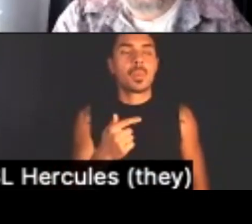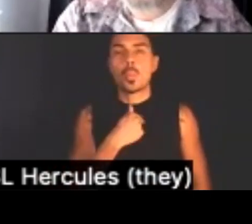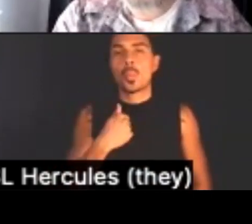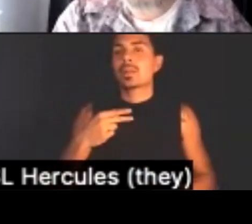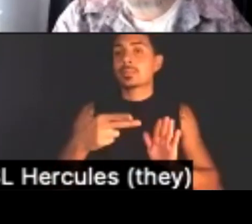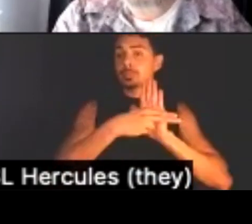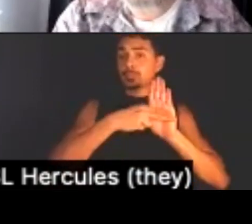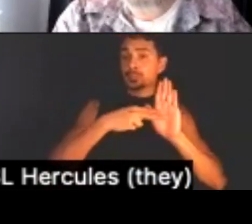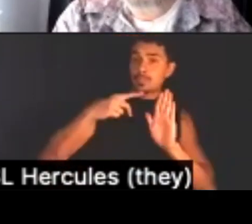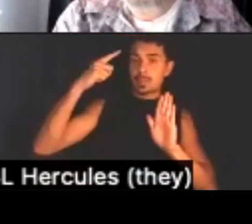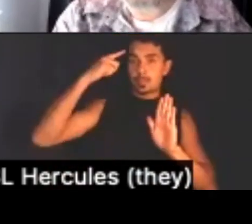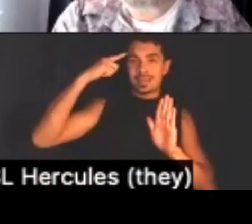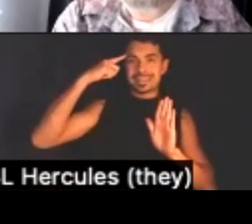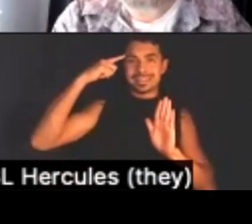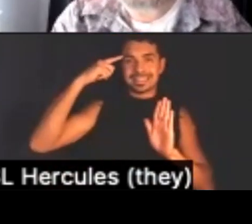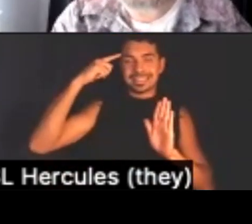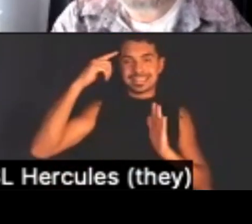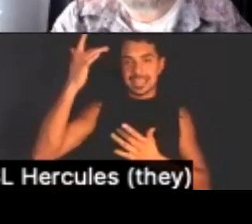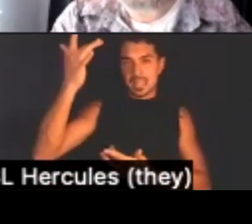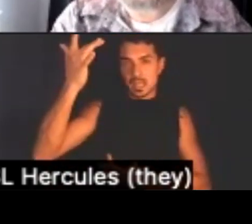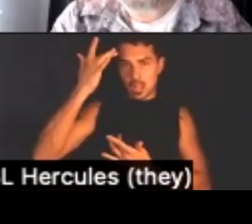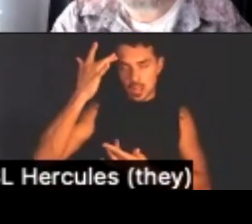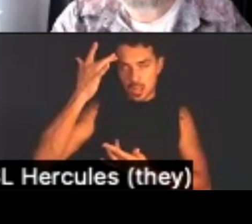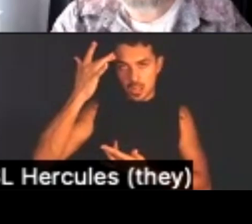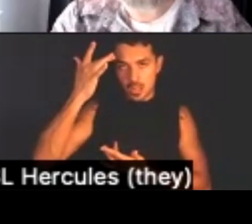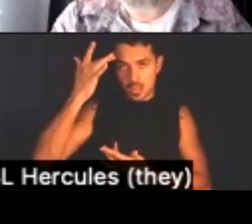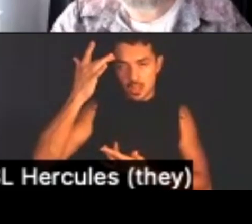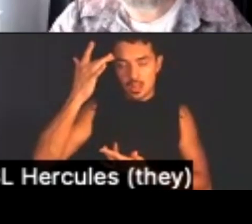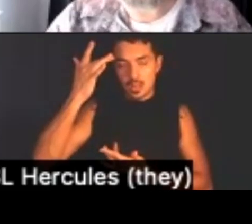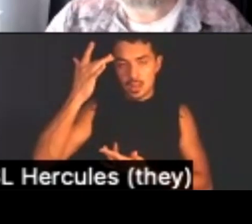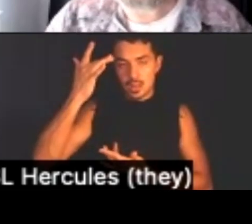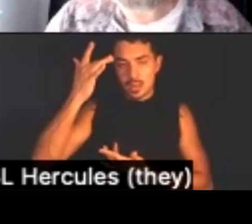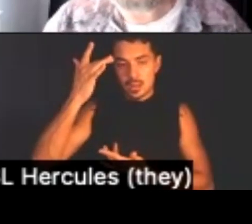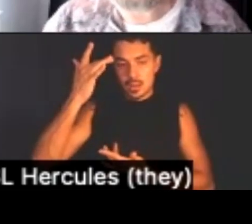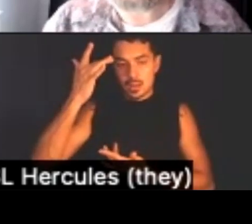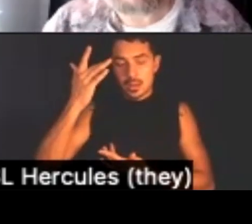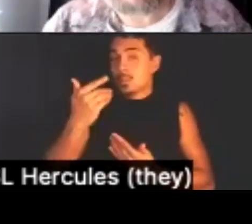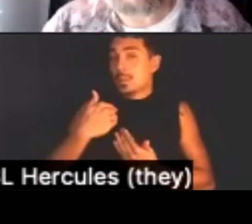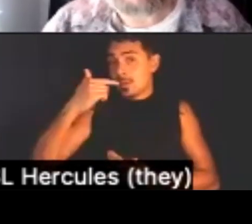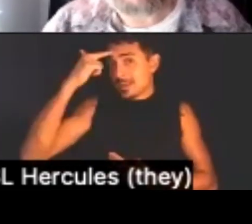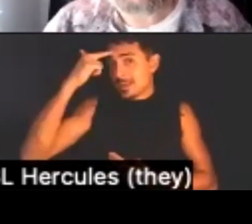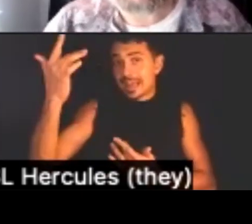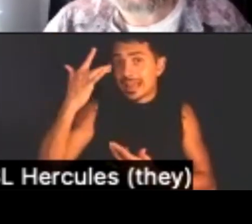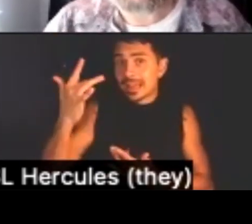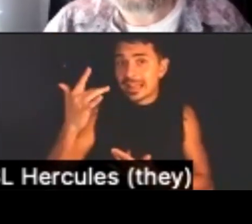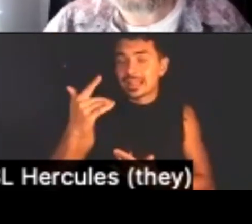there's just this movement to deny that we have any mental illness at all. Like we can't be crazy